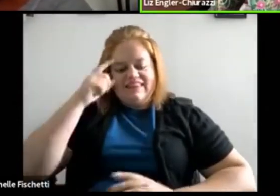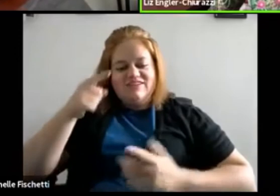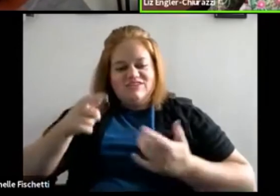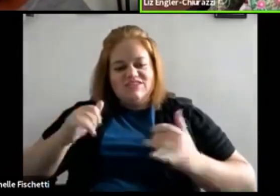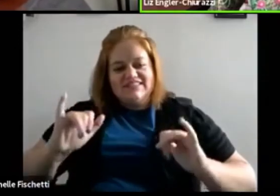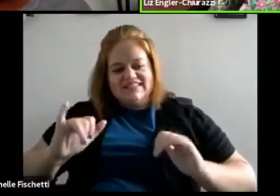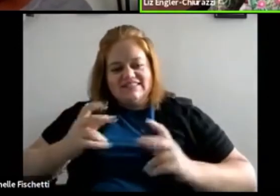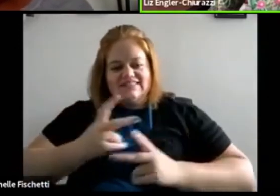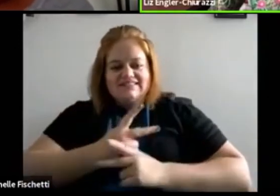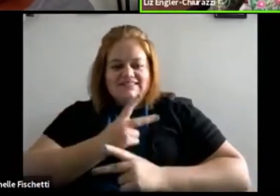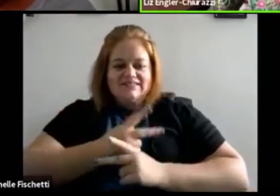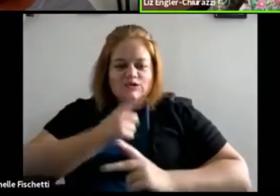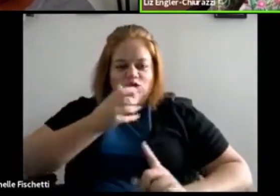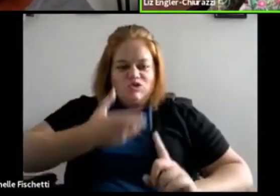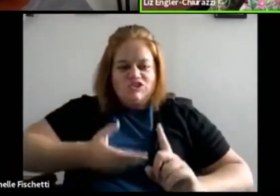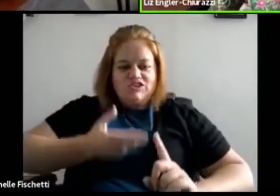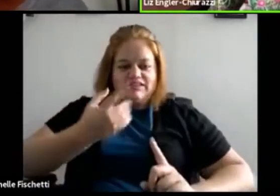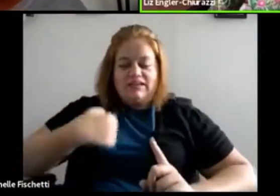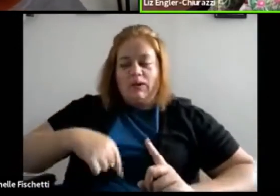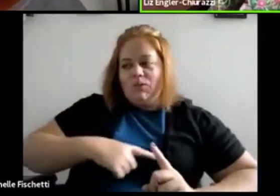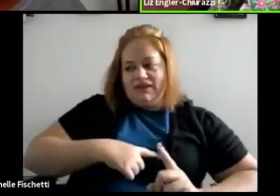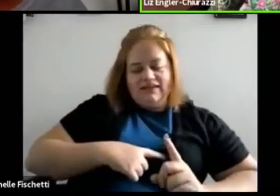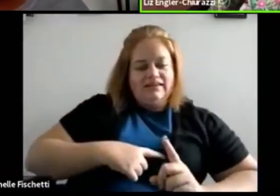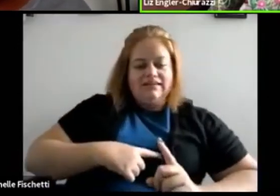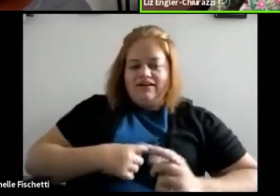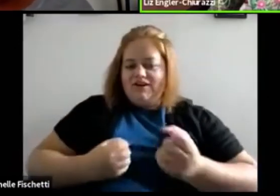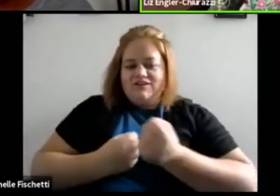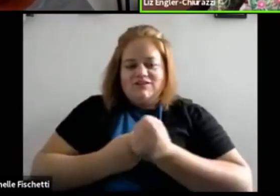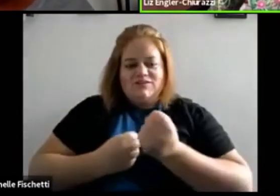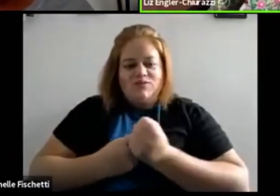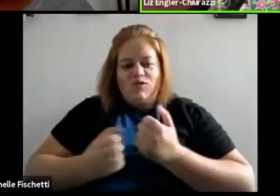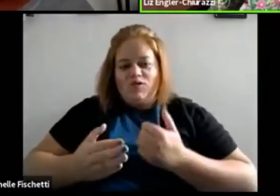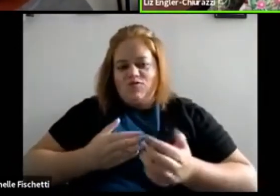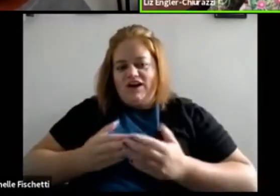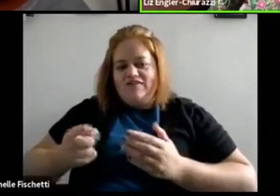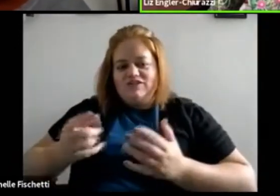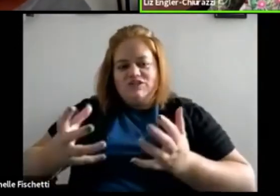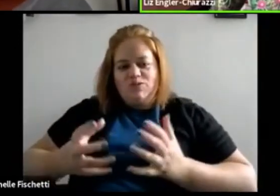we are absolutely in support of her exploring lots of careers. So when she